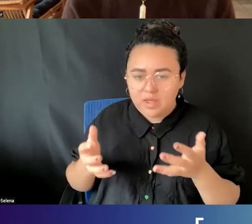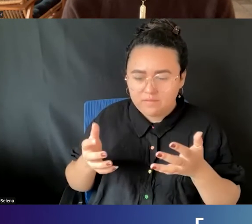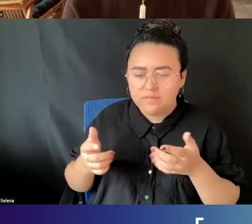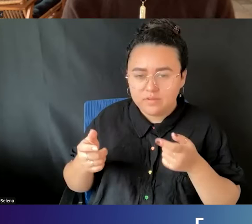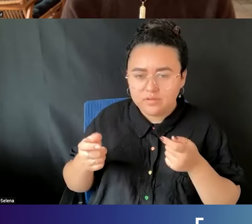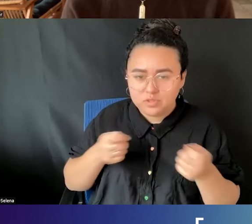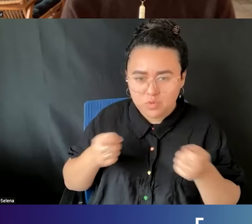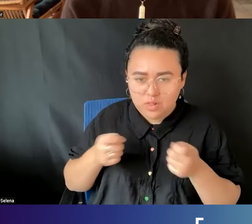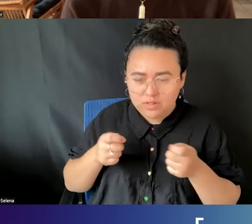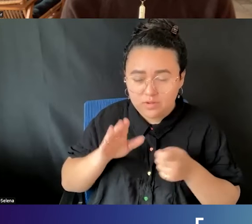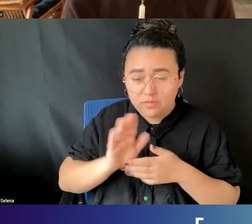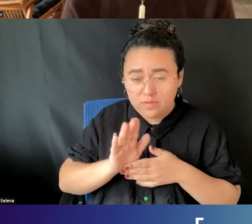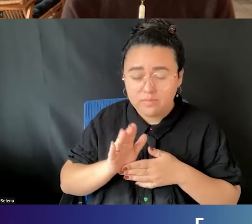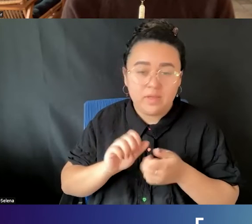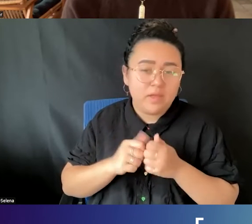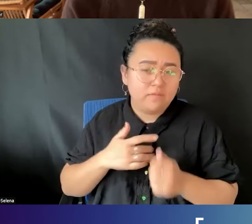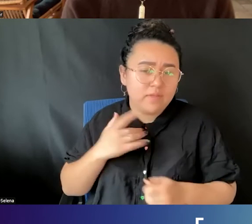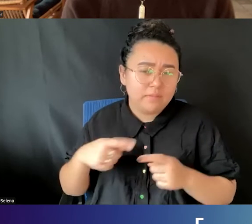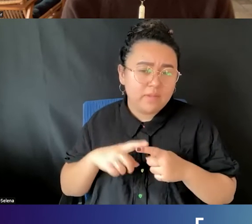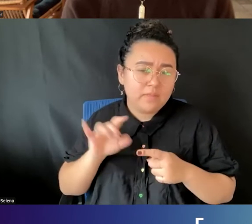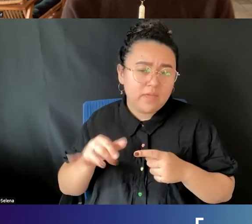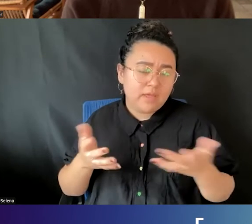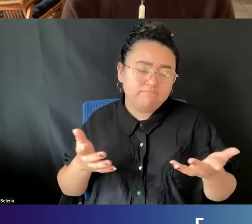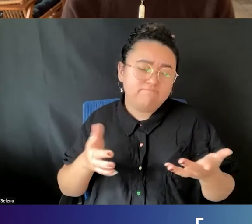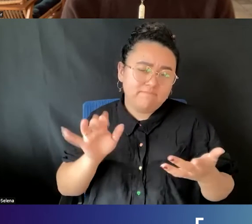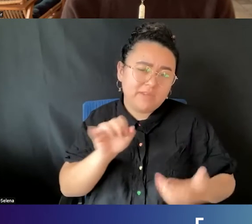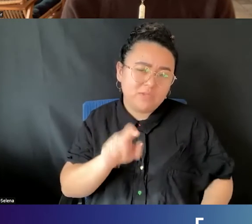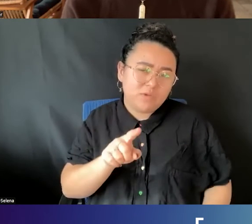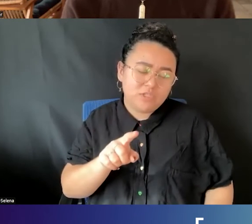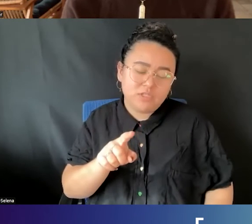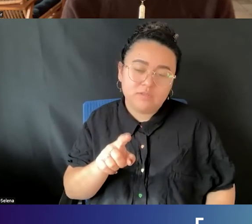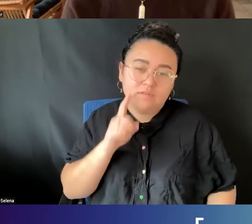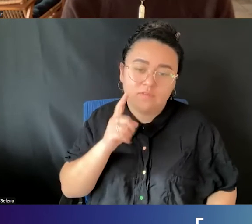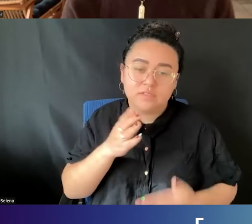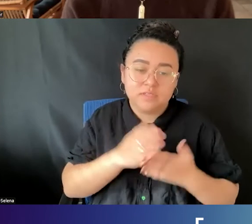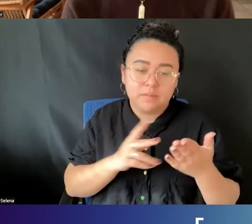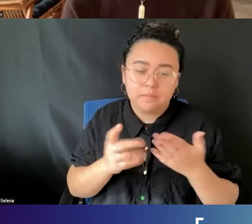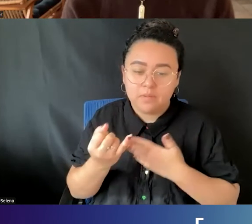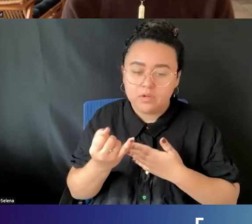And how do you feel about that? You know, in some sense, for some projects that is totally fine